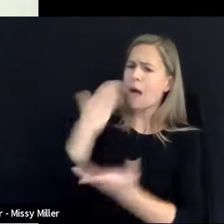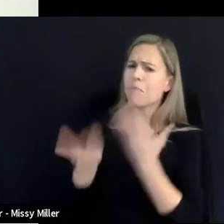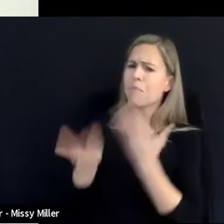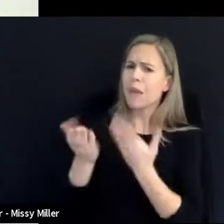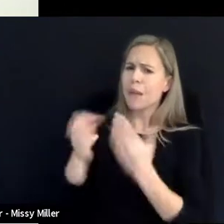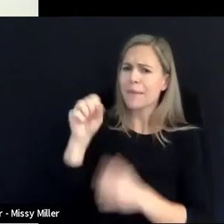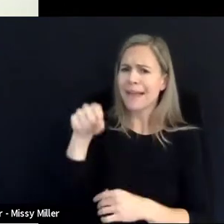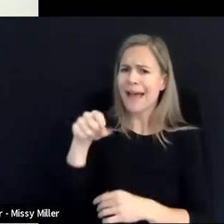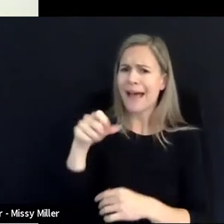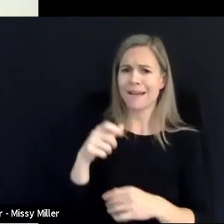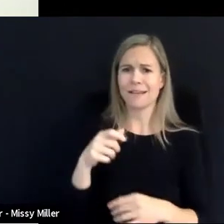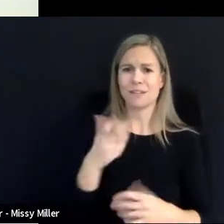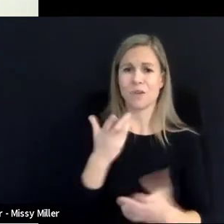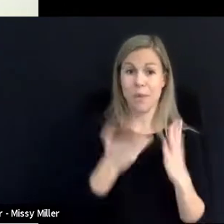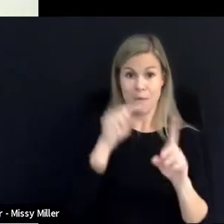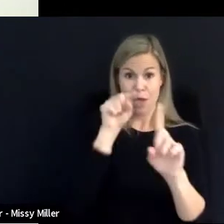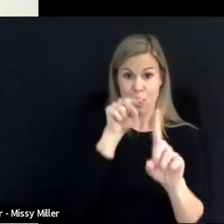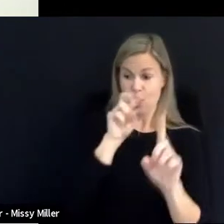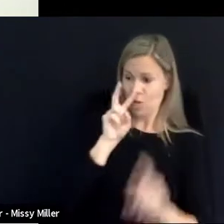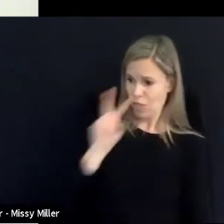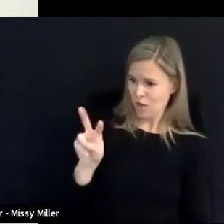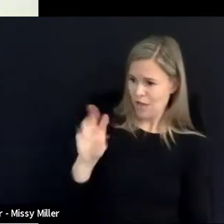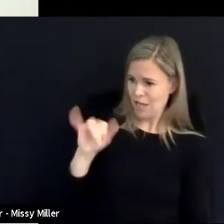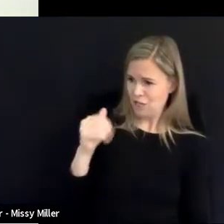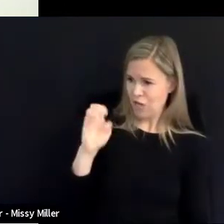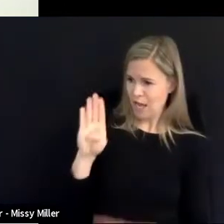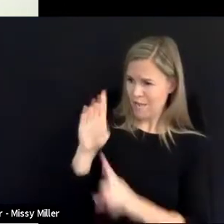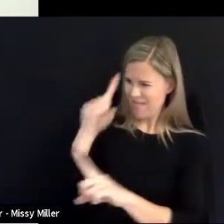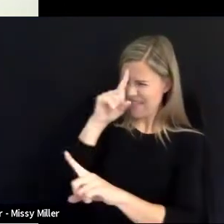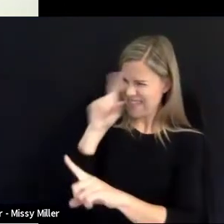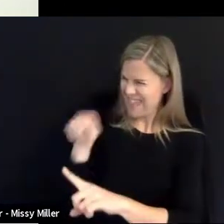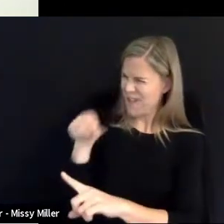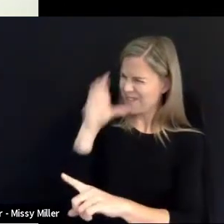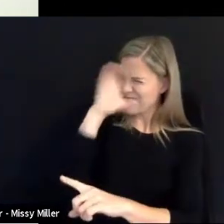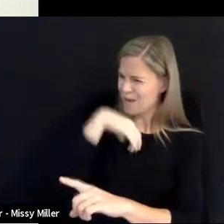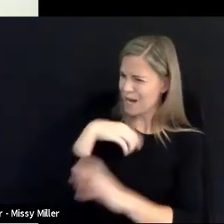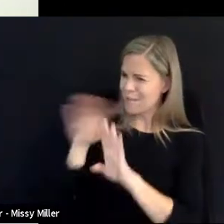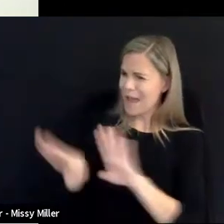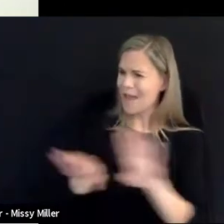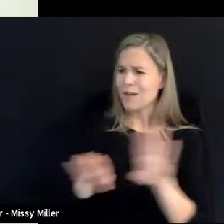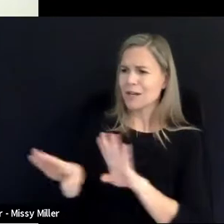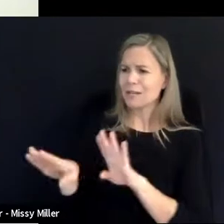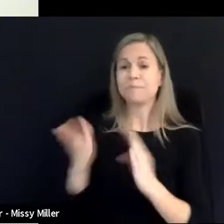"Well, that was a difficult behavior, Tim." And maybe it's just my perception is that